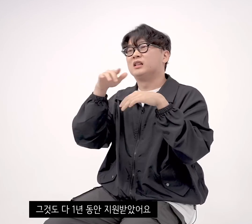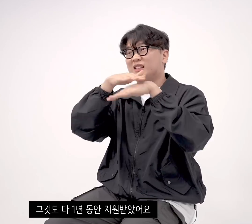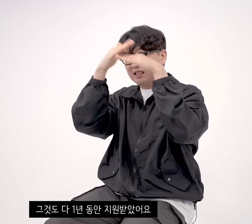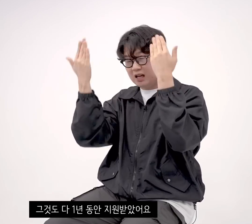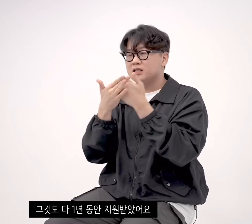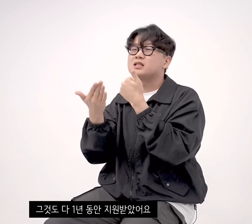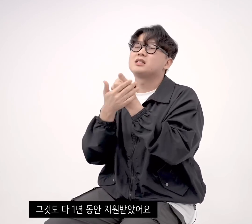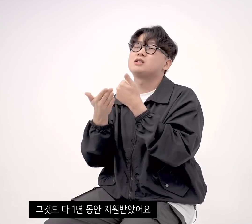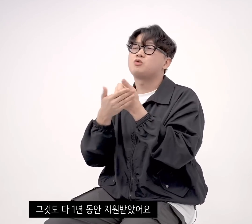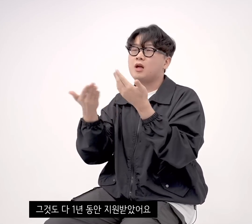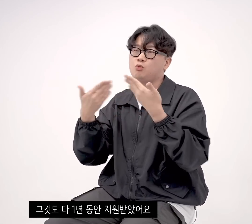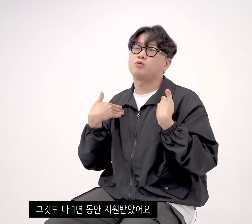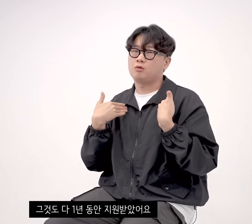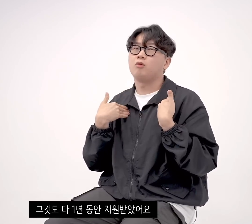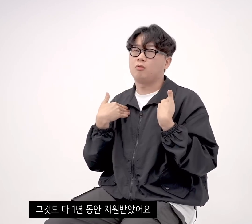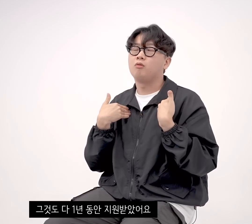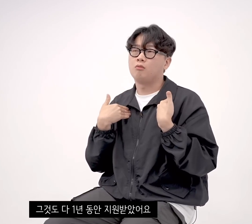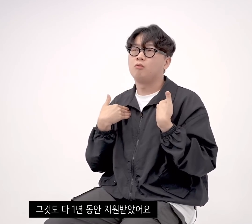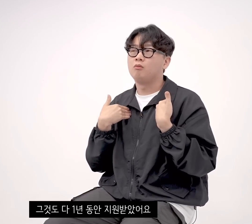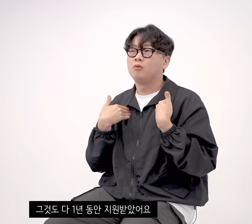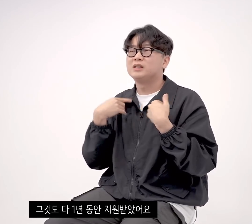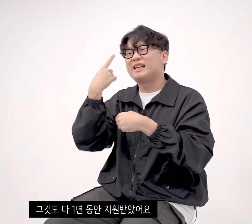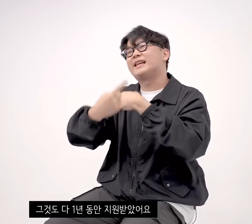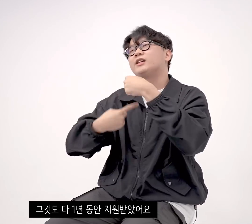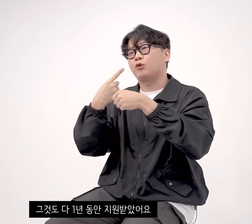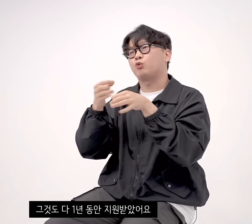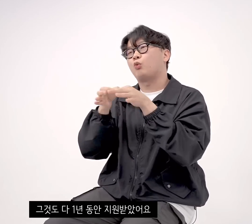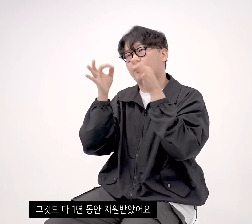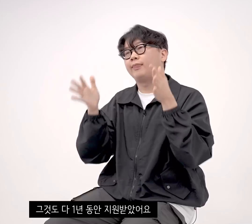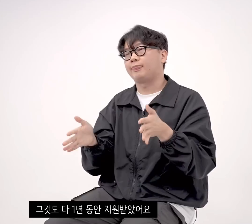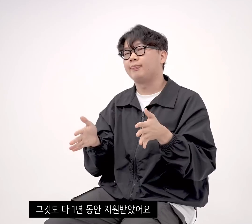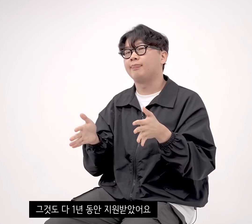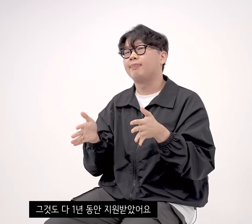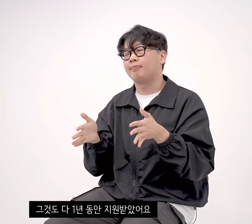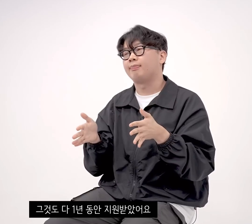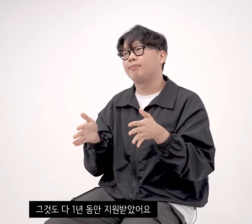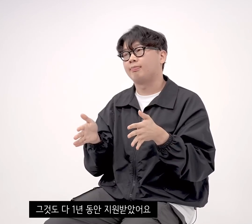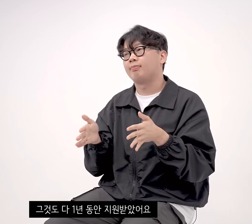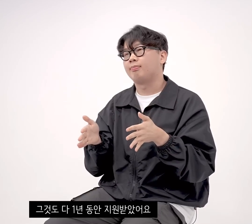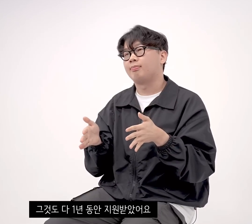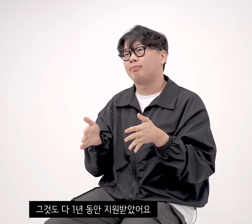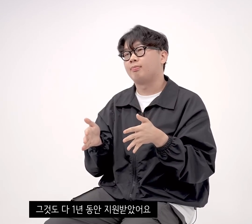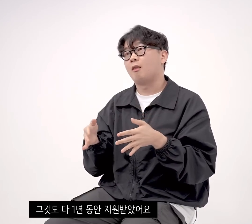All of that was also supported for one year.